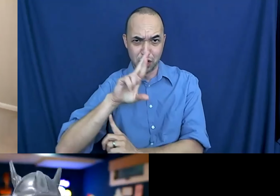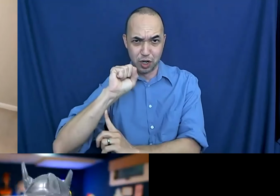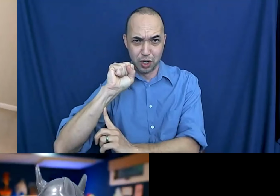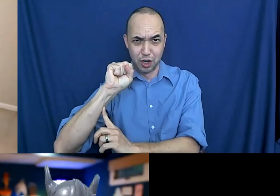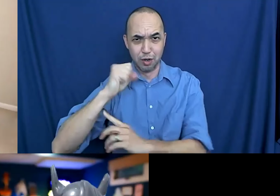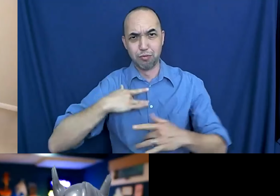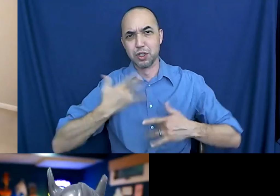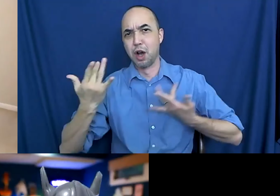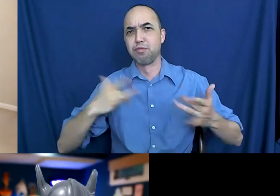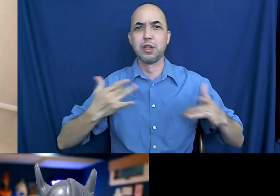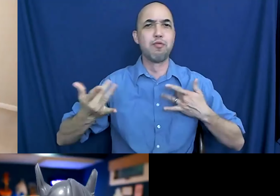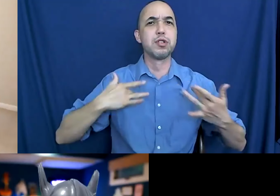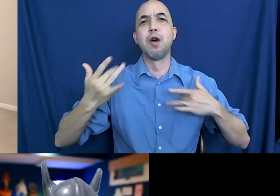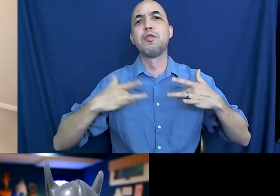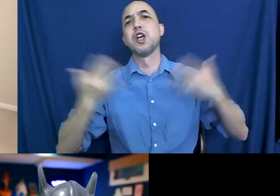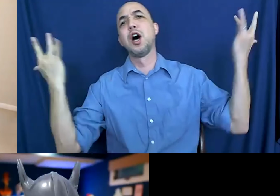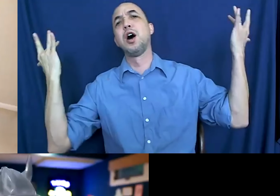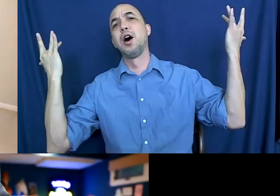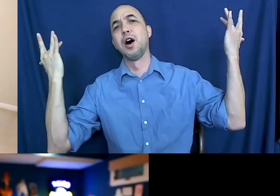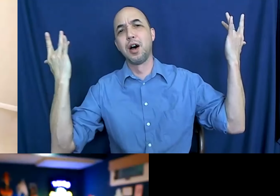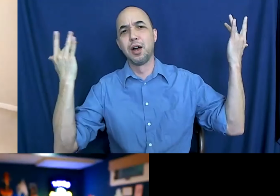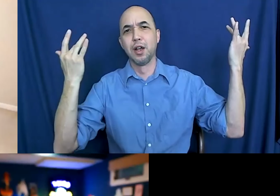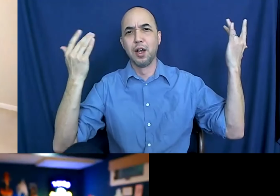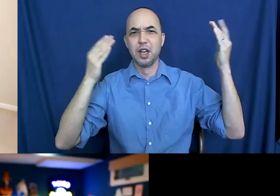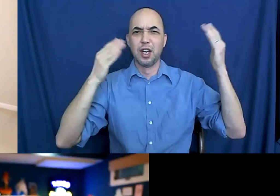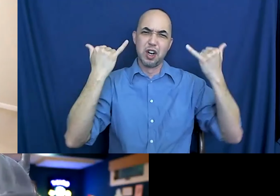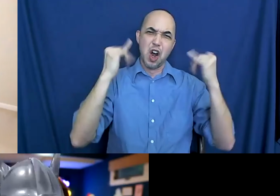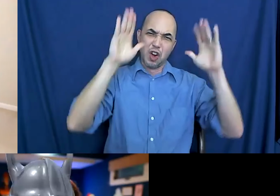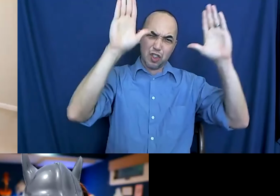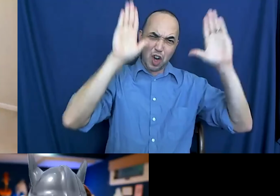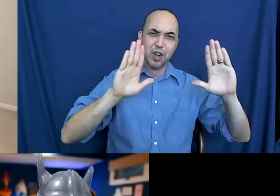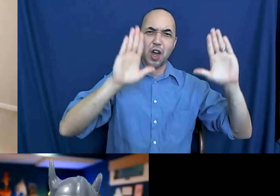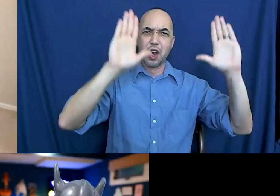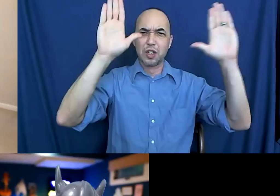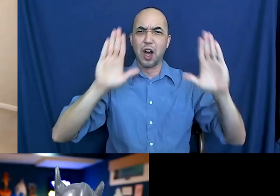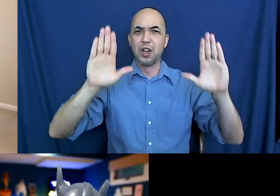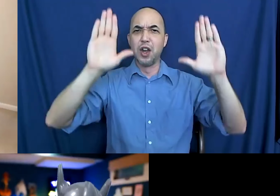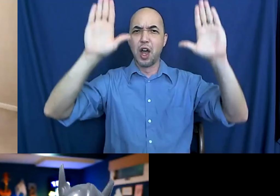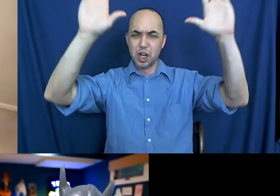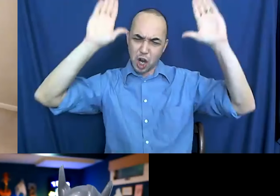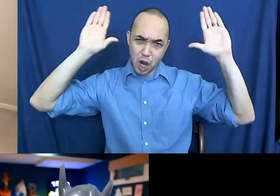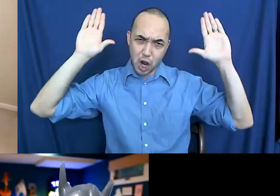WHAT'S UP WHAT'S UP WHAT'S UP?